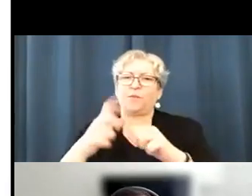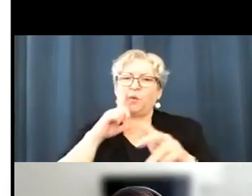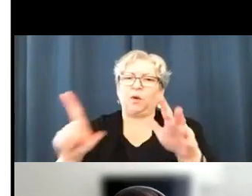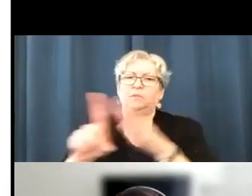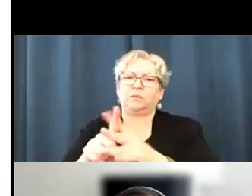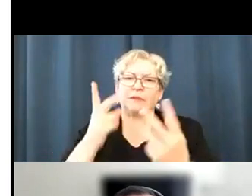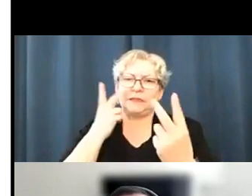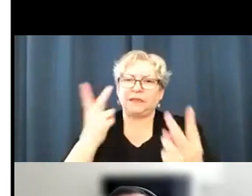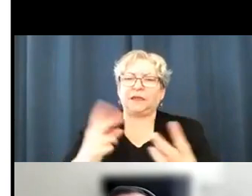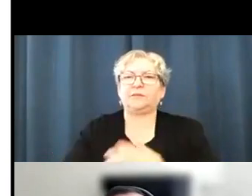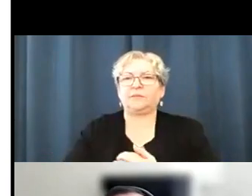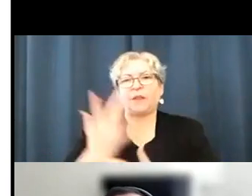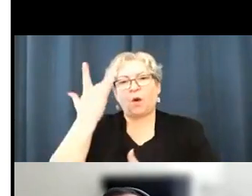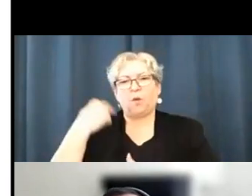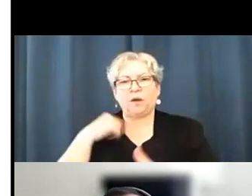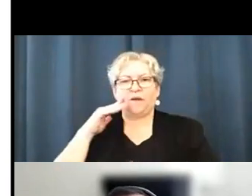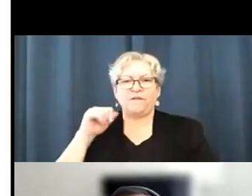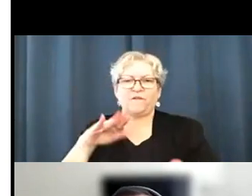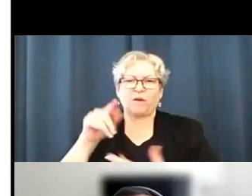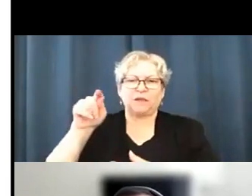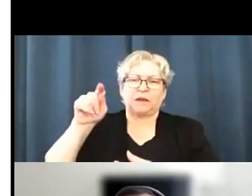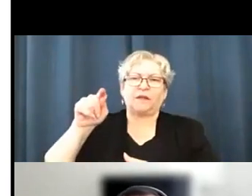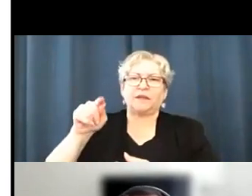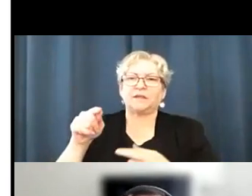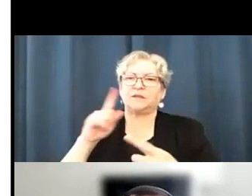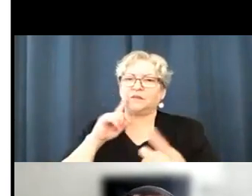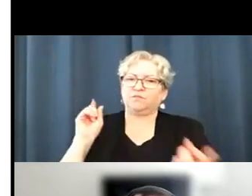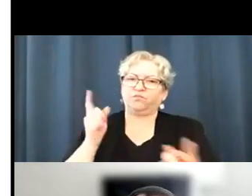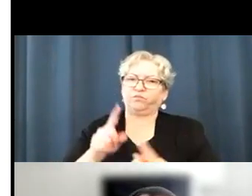So, that's why we're focusing here to try to distill it down into these three checkpoints.